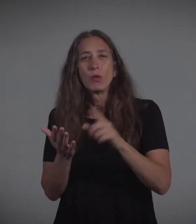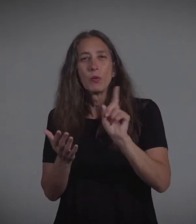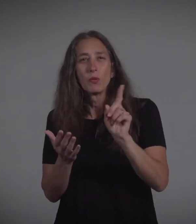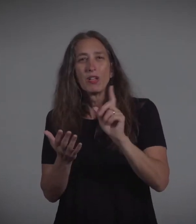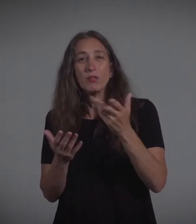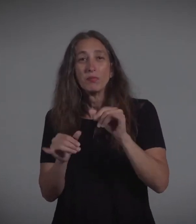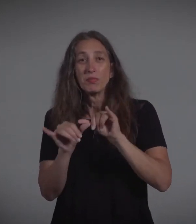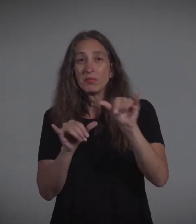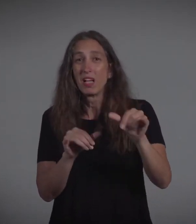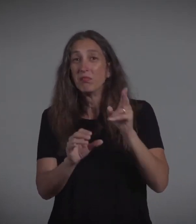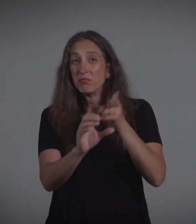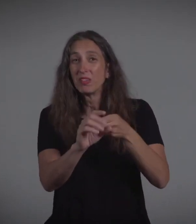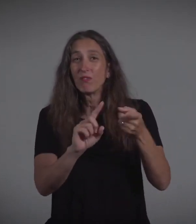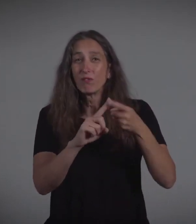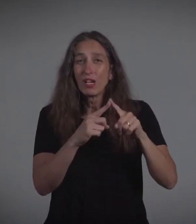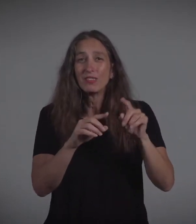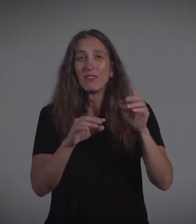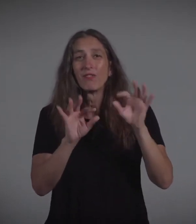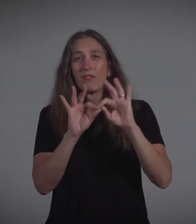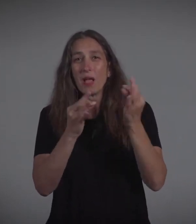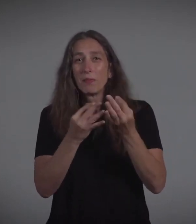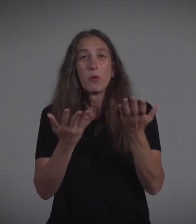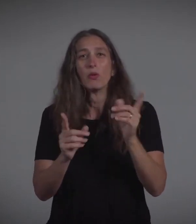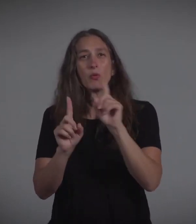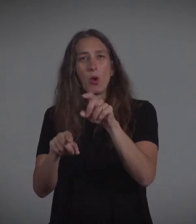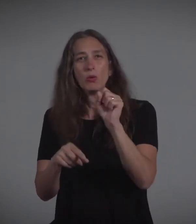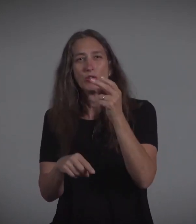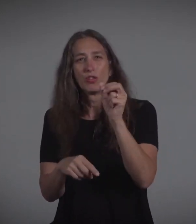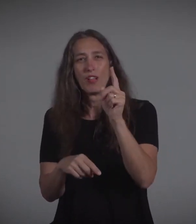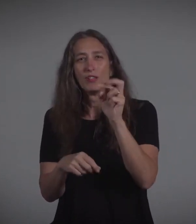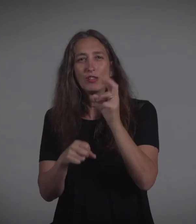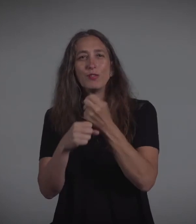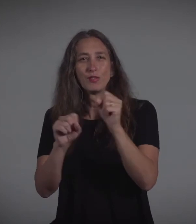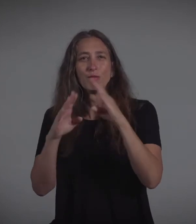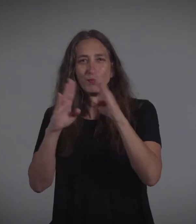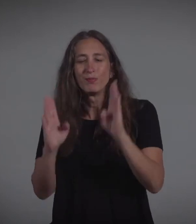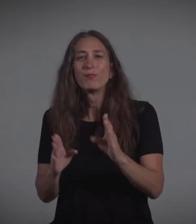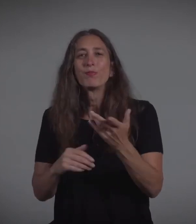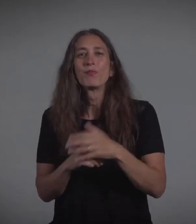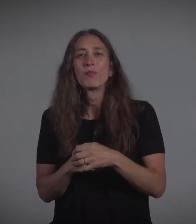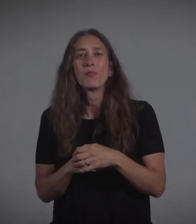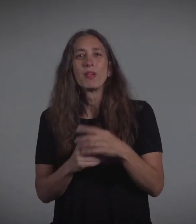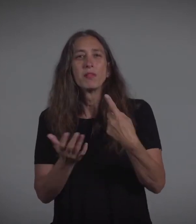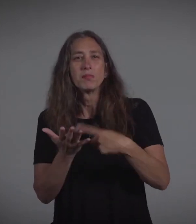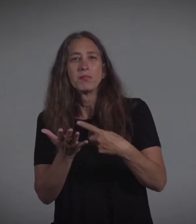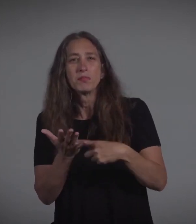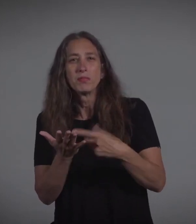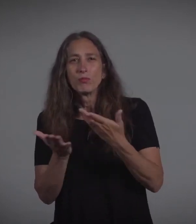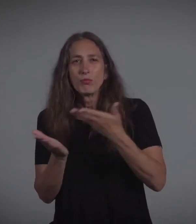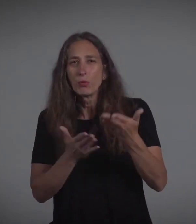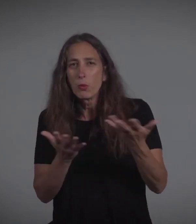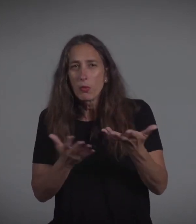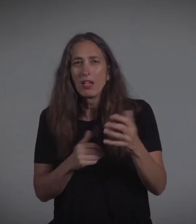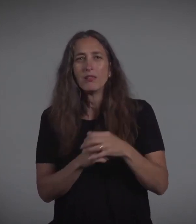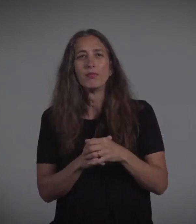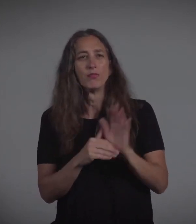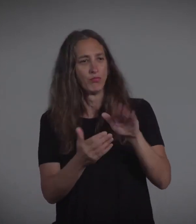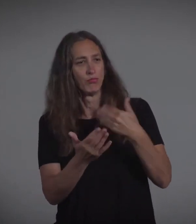Talk about friends, family members, shelters, or safe houses they can go to. You can discuss how they will get there.